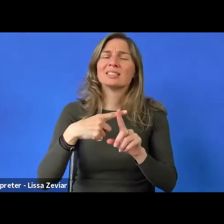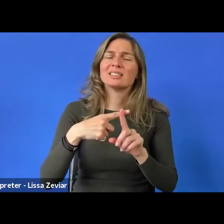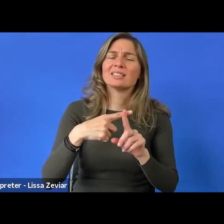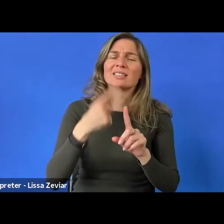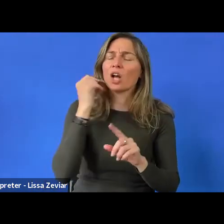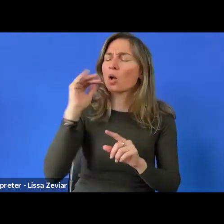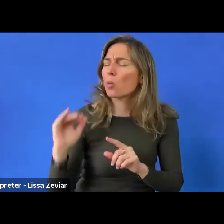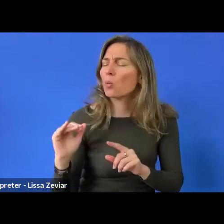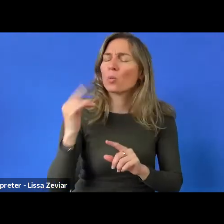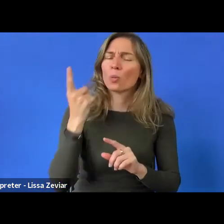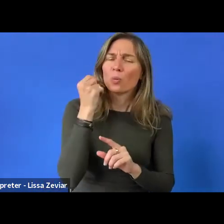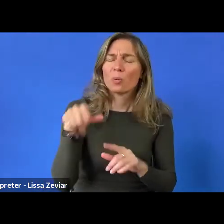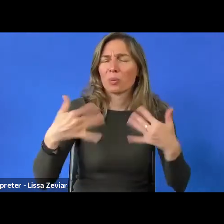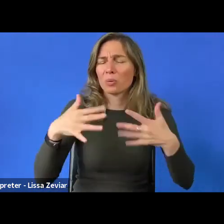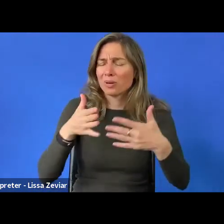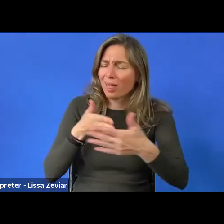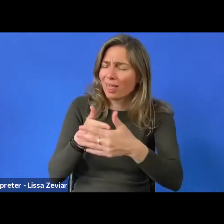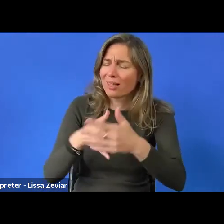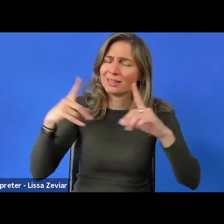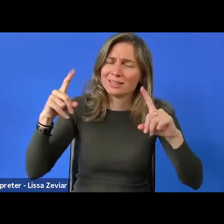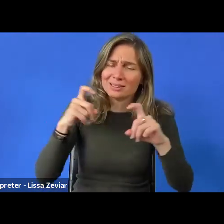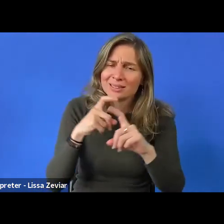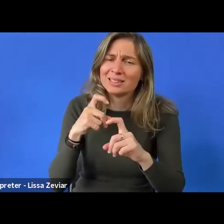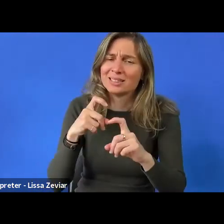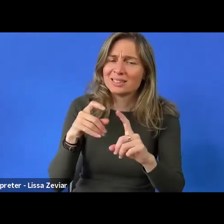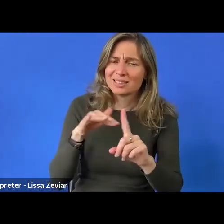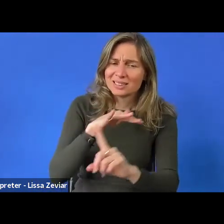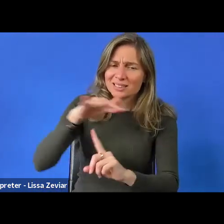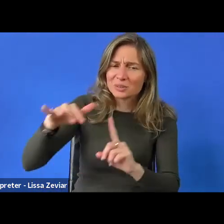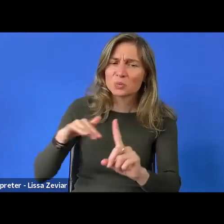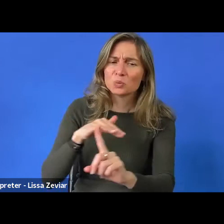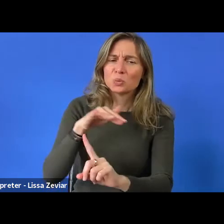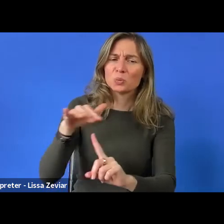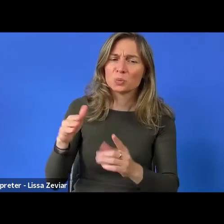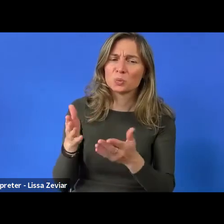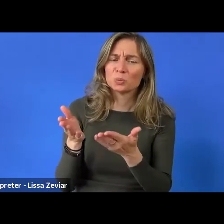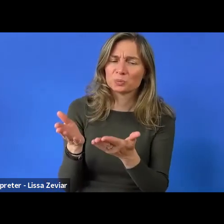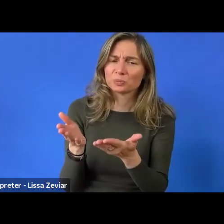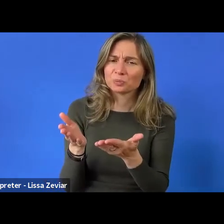That is why thinking about the protocols as a UN mechanism